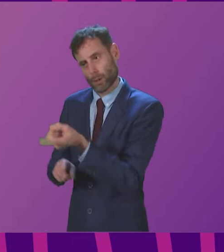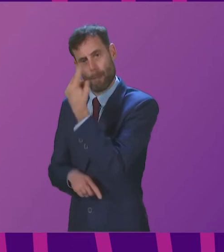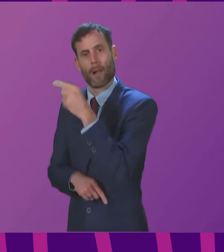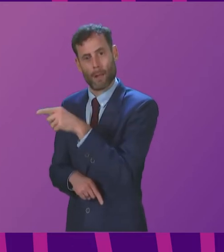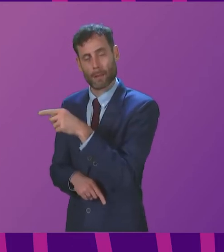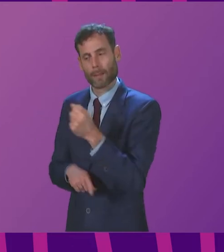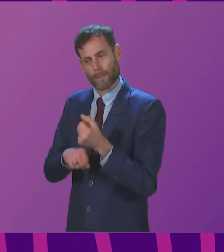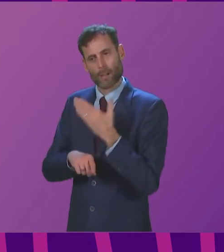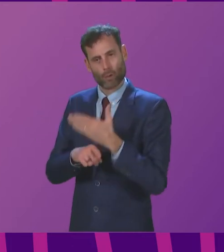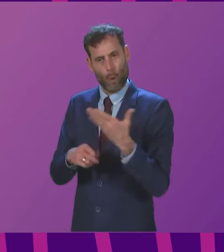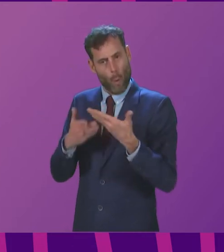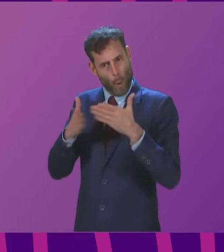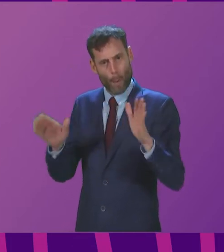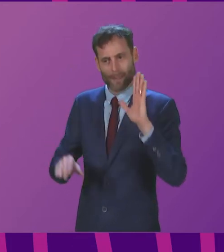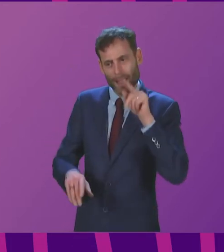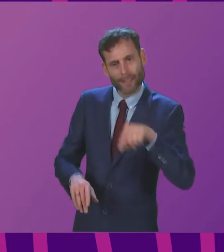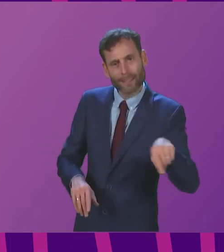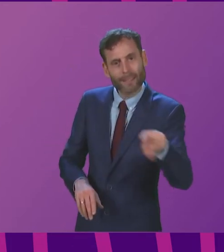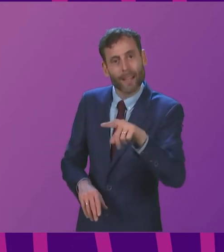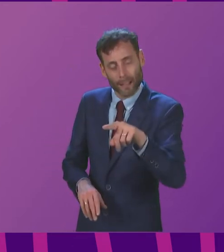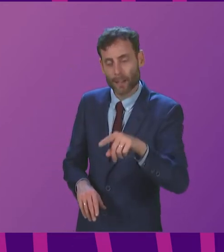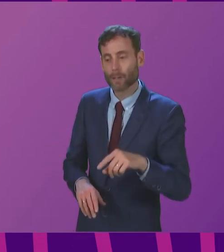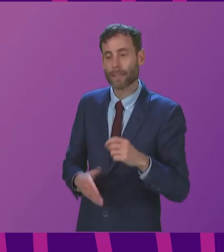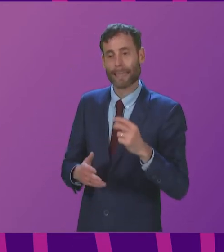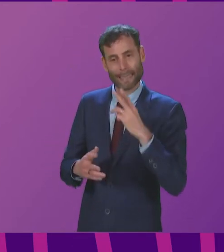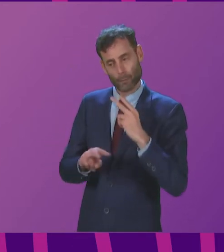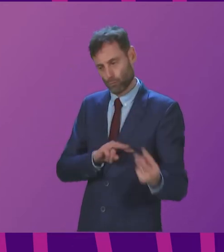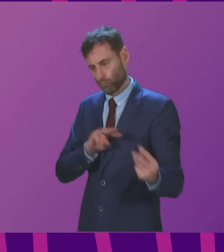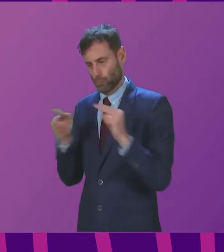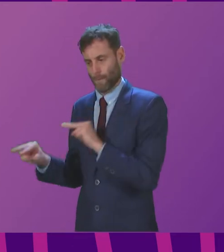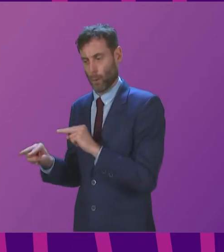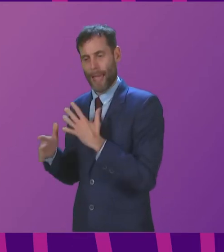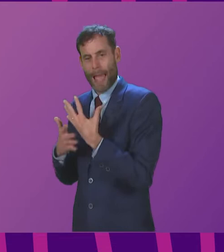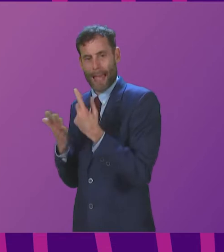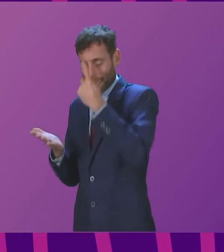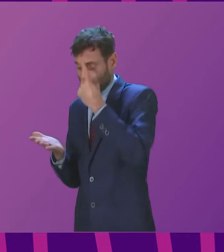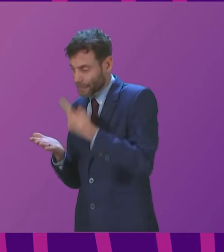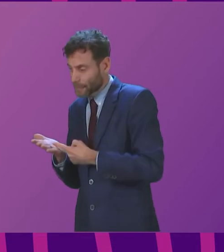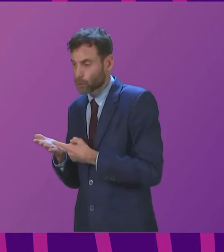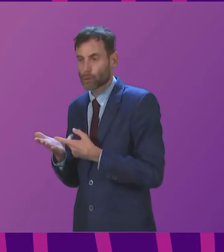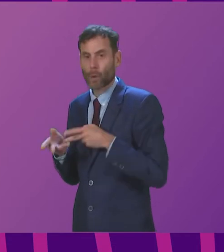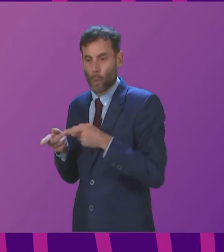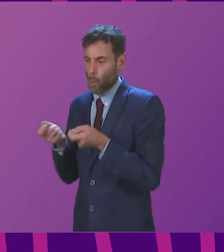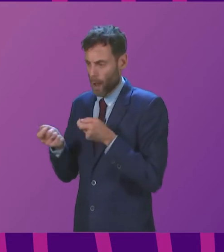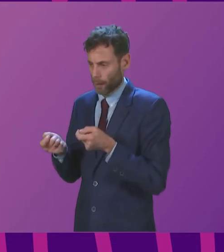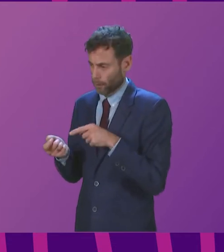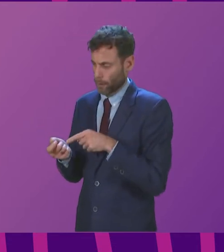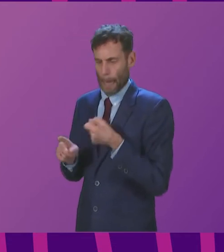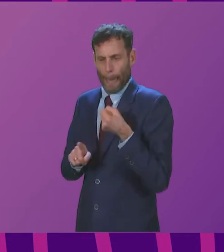work seeks to determine whether the decisions and actions that have been taken this year have had a disproportionate impact on some groups of people. Can the First Minister confirm what